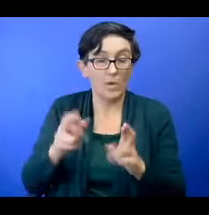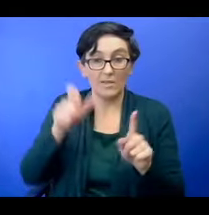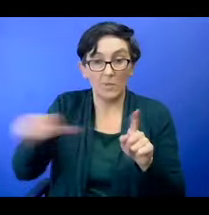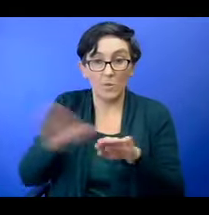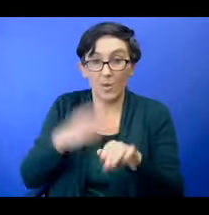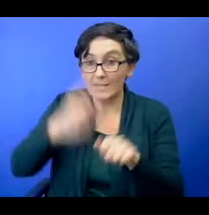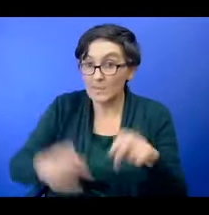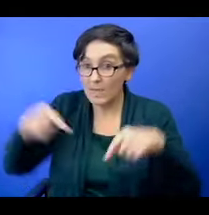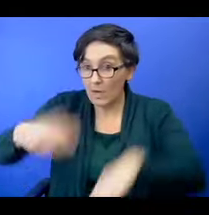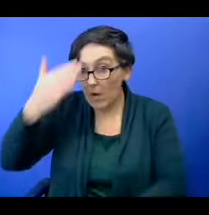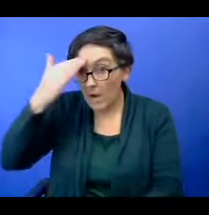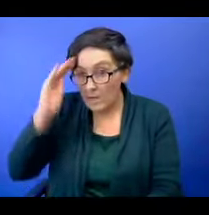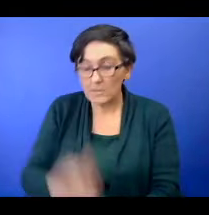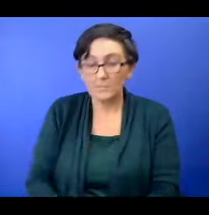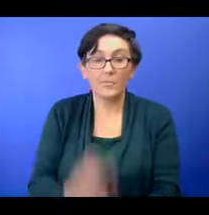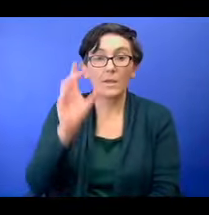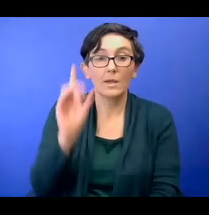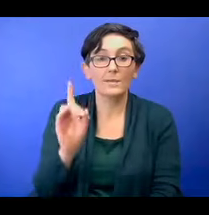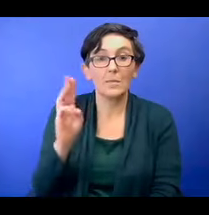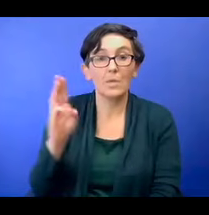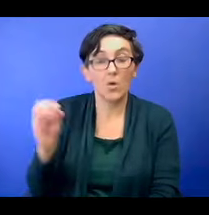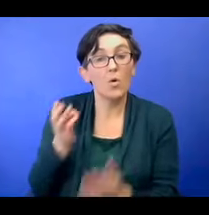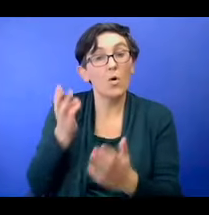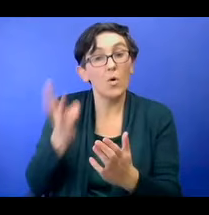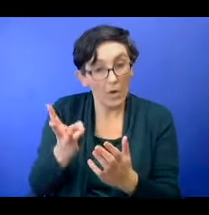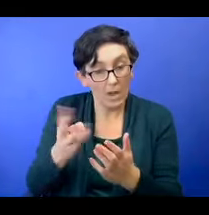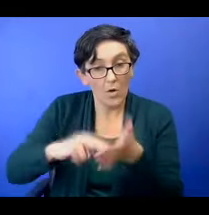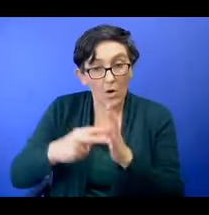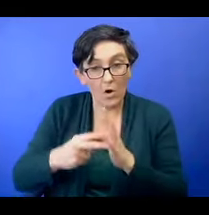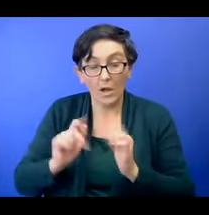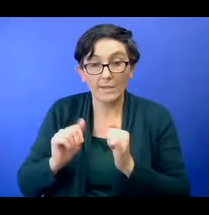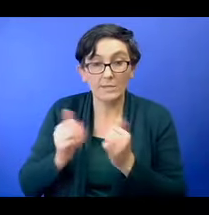The DPO coalition will be undertaking a series of consultation meetings,